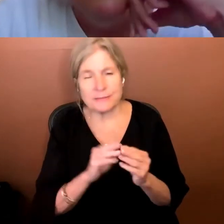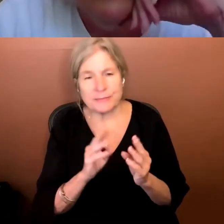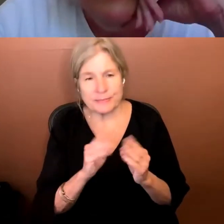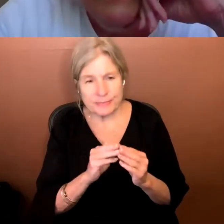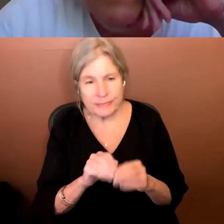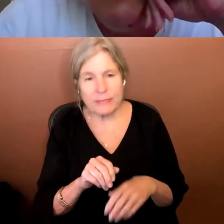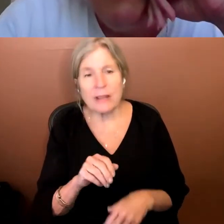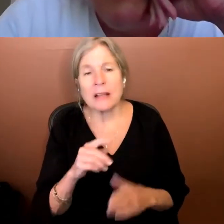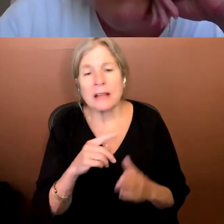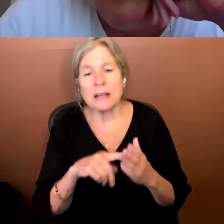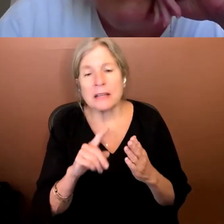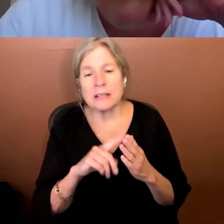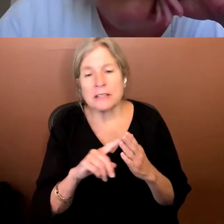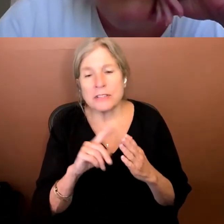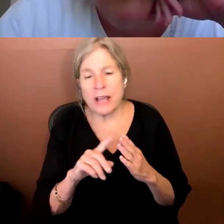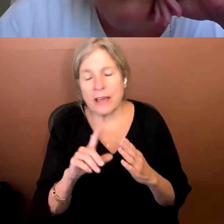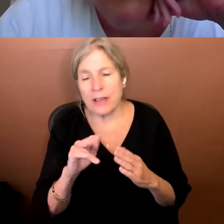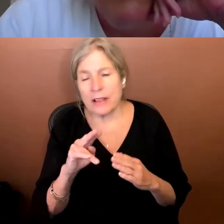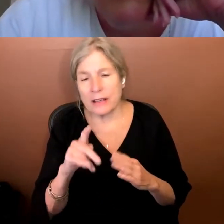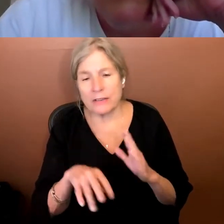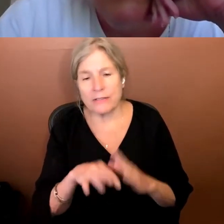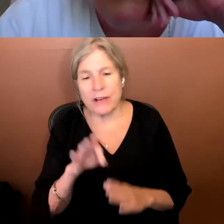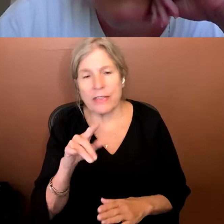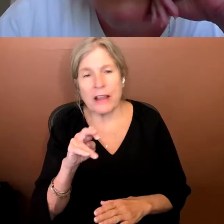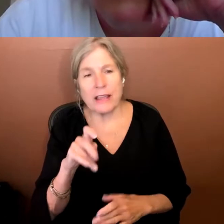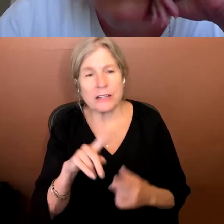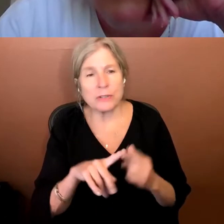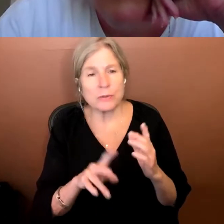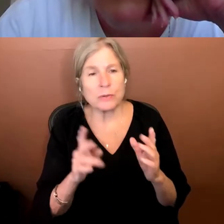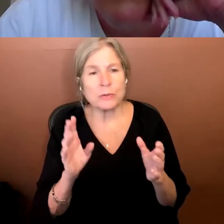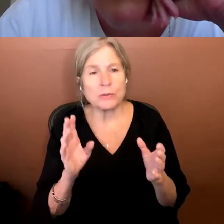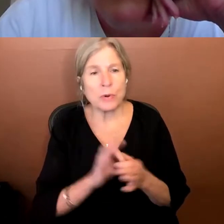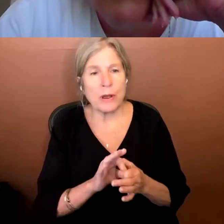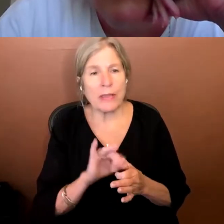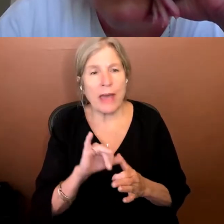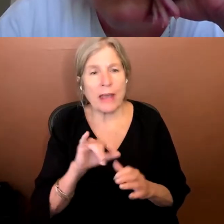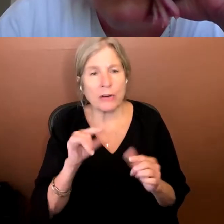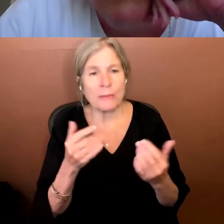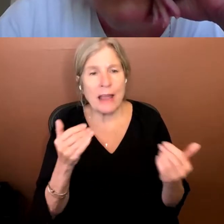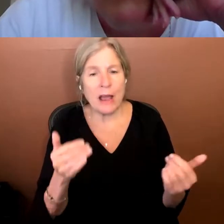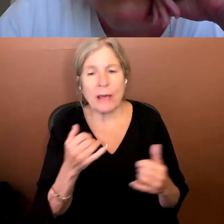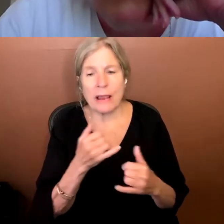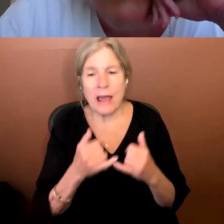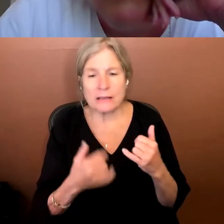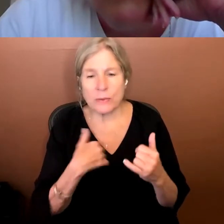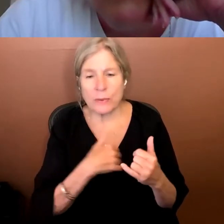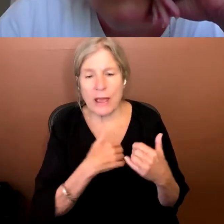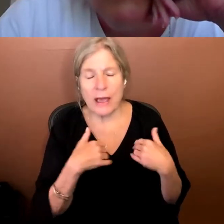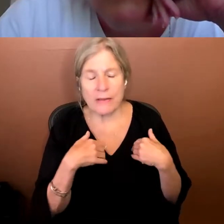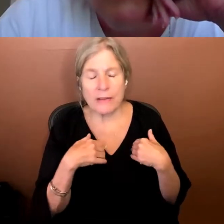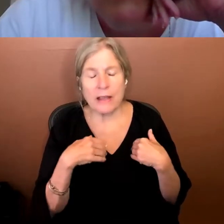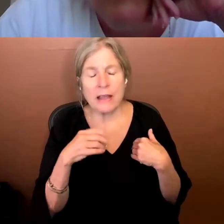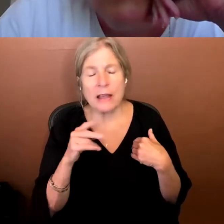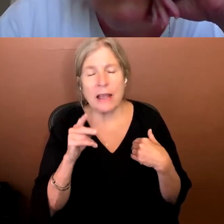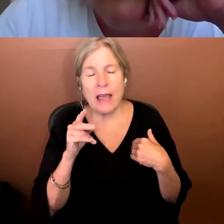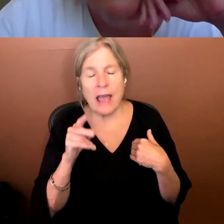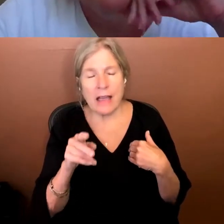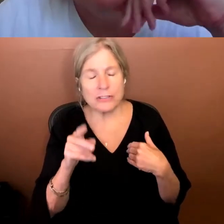Check the reminder link we sent to join that group now. Lastly, we have a hashtag for this conversation #